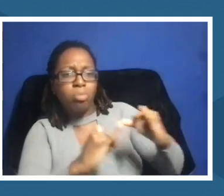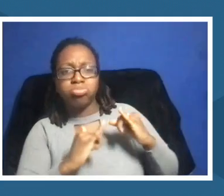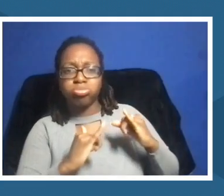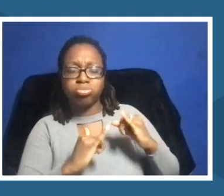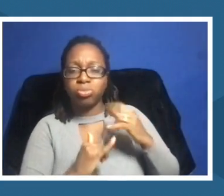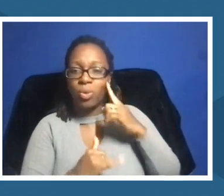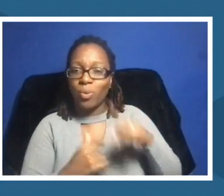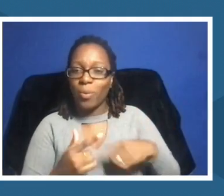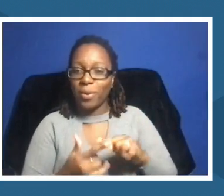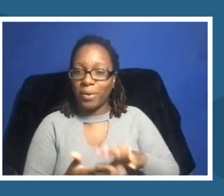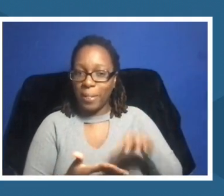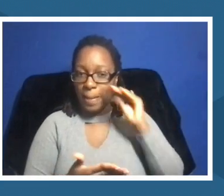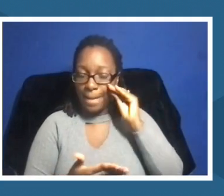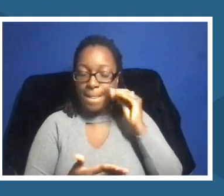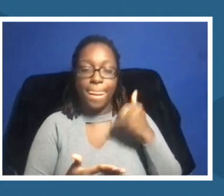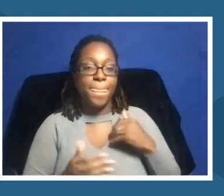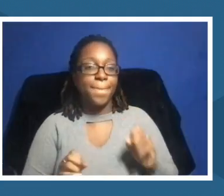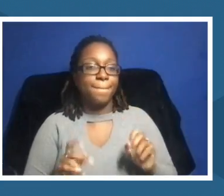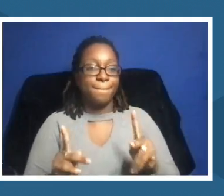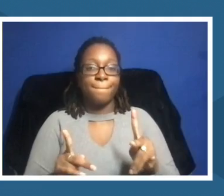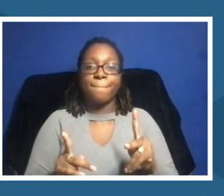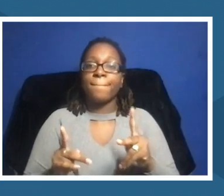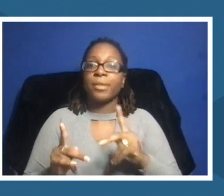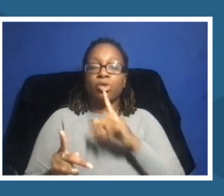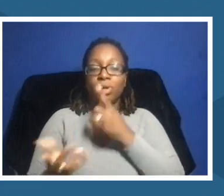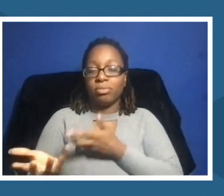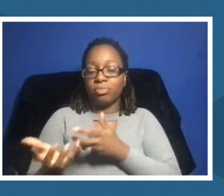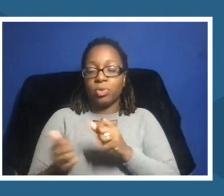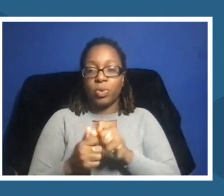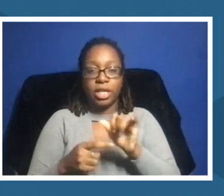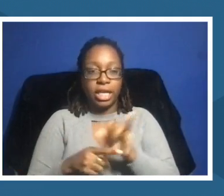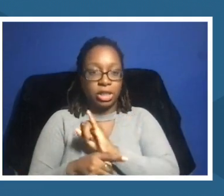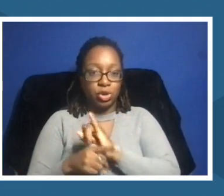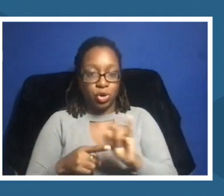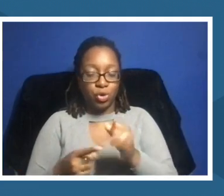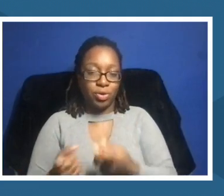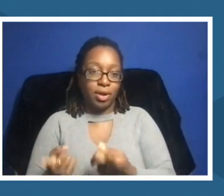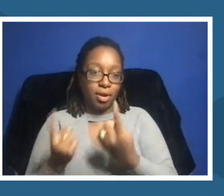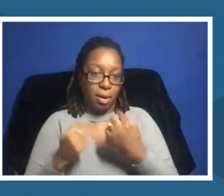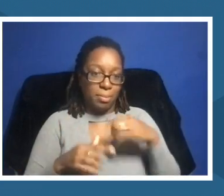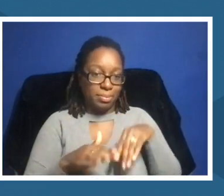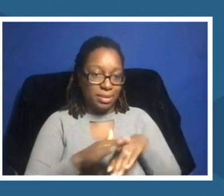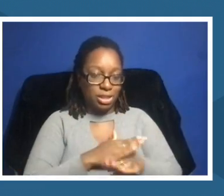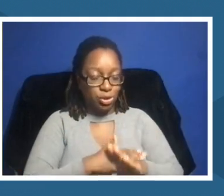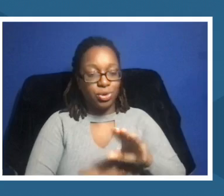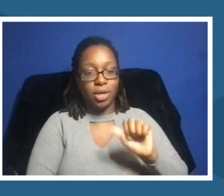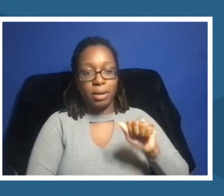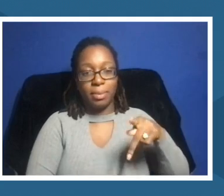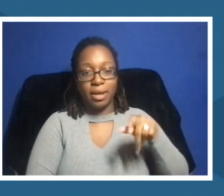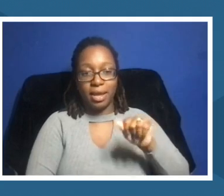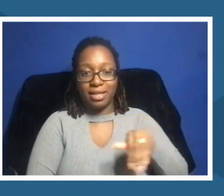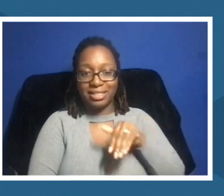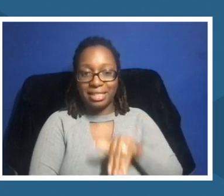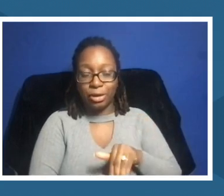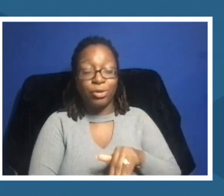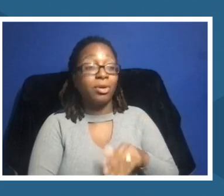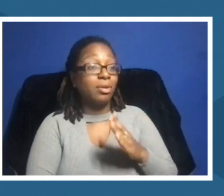who come to the apa center and even interns who recently graduated um ethan